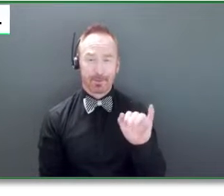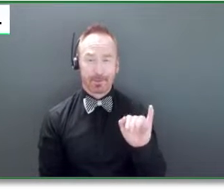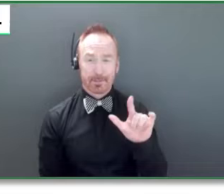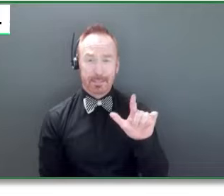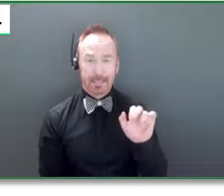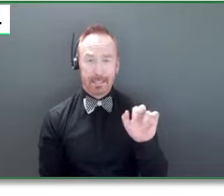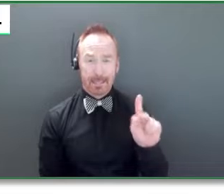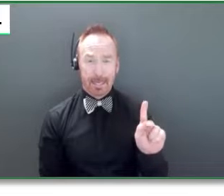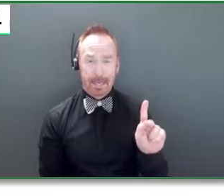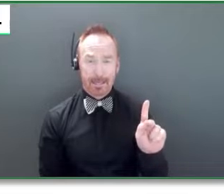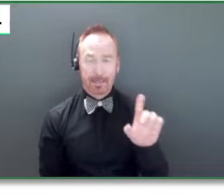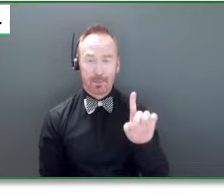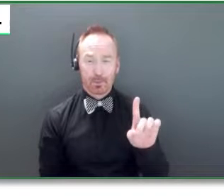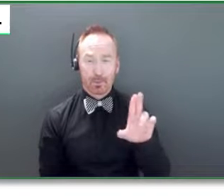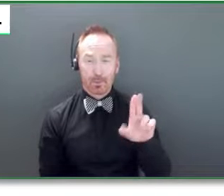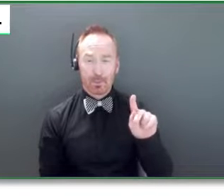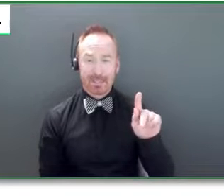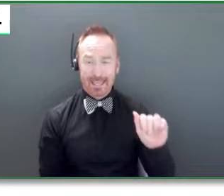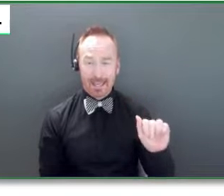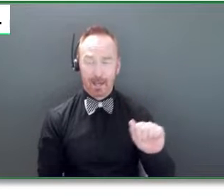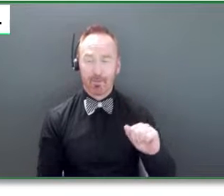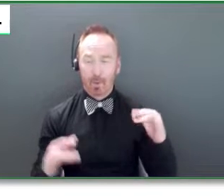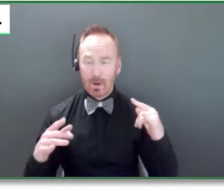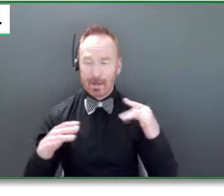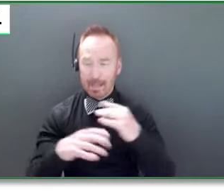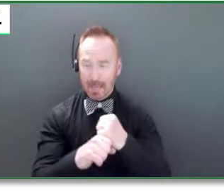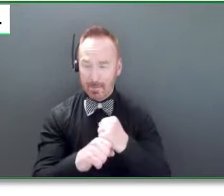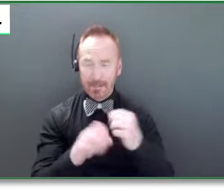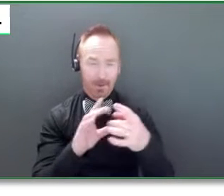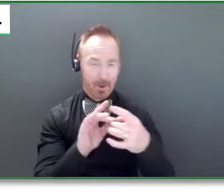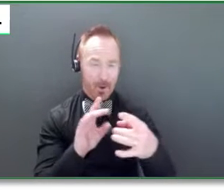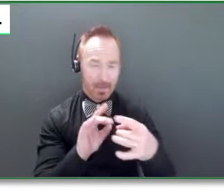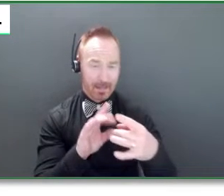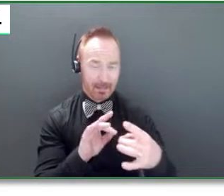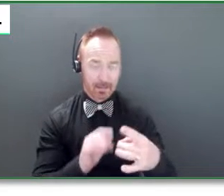Thanks so much Alison. Yeah, wow this past three days has